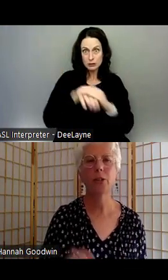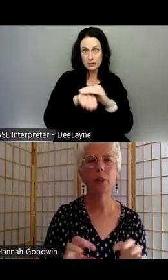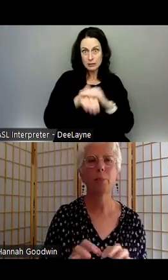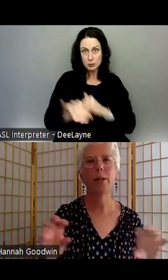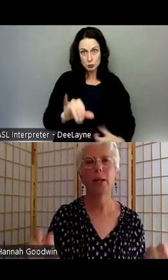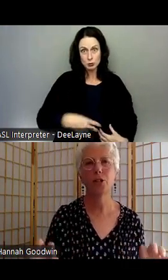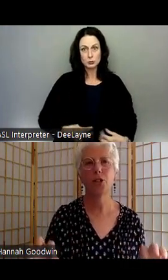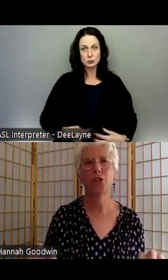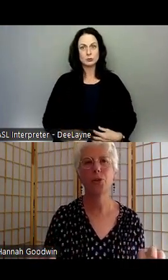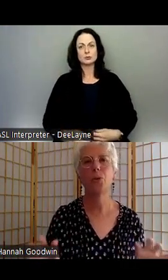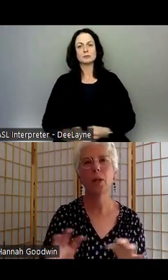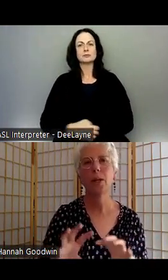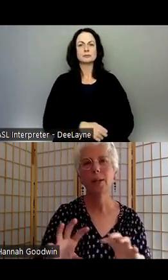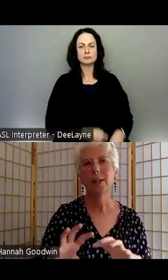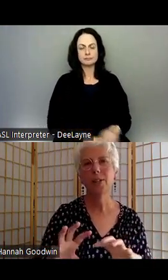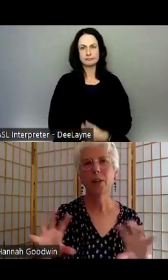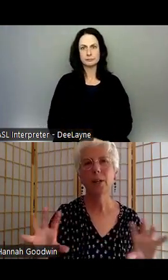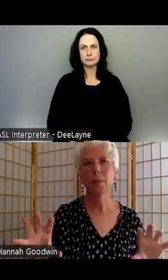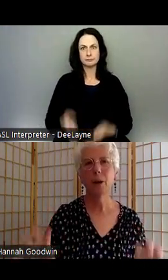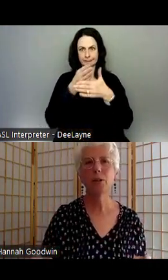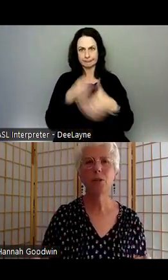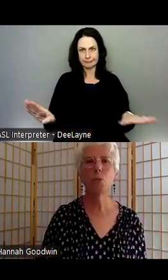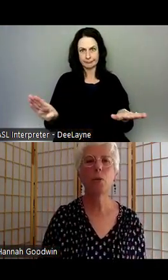And I'm just gonna break that into two different parts.